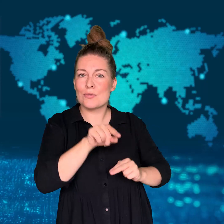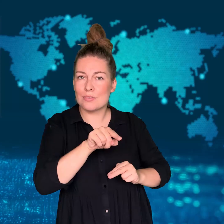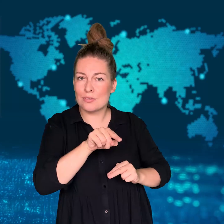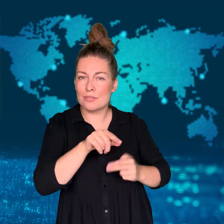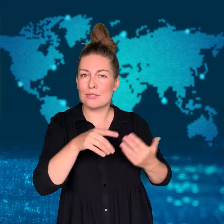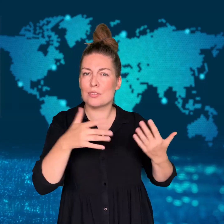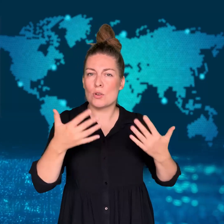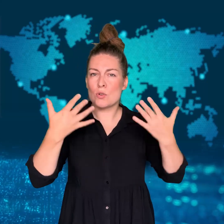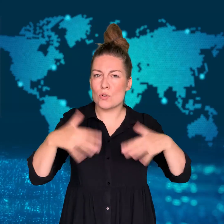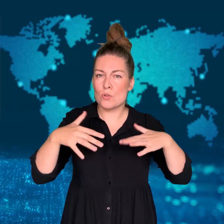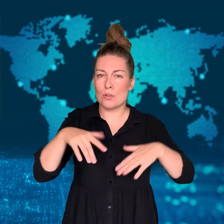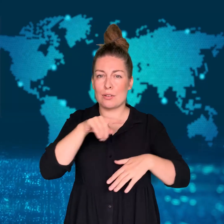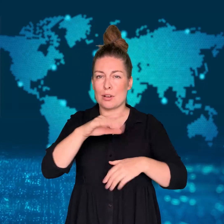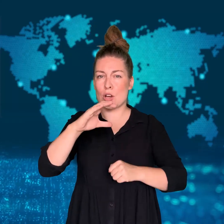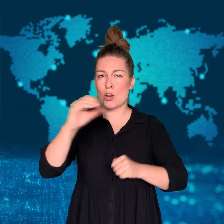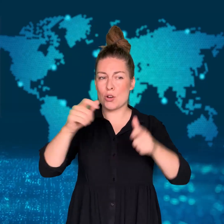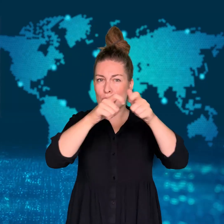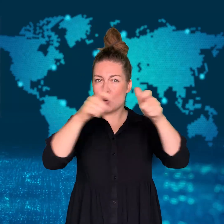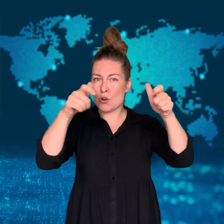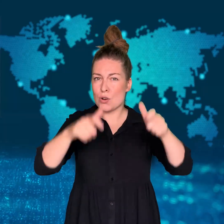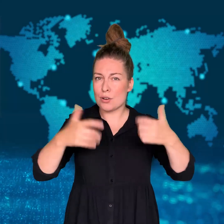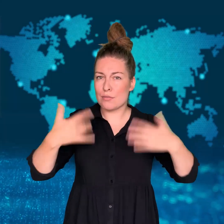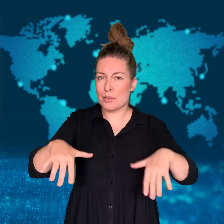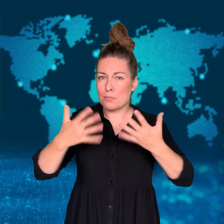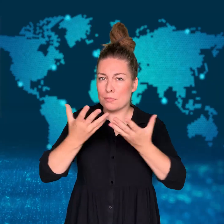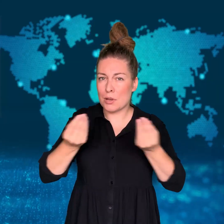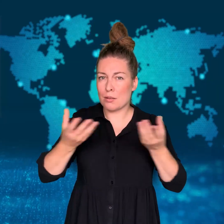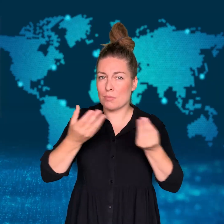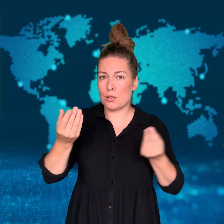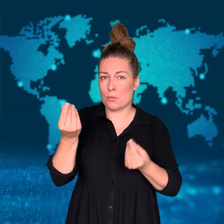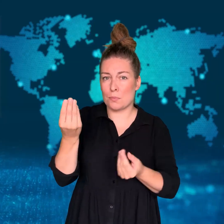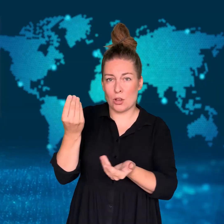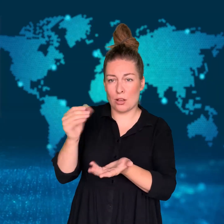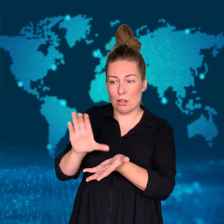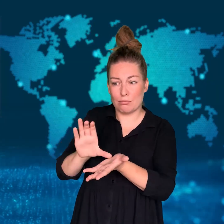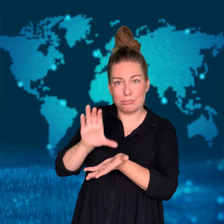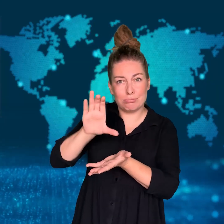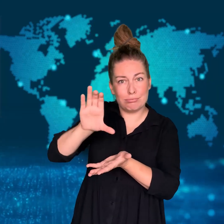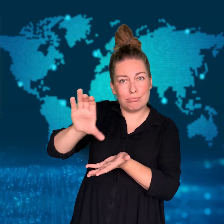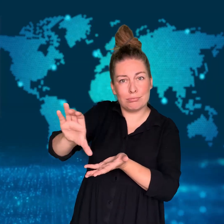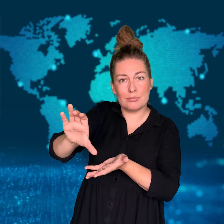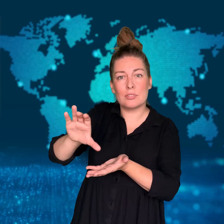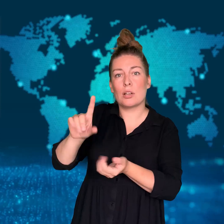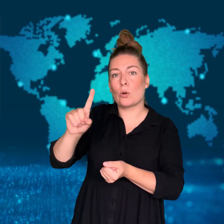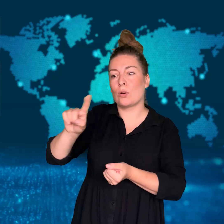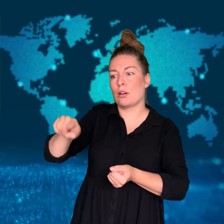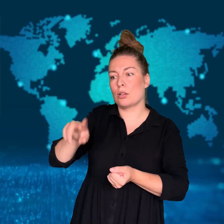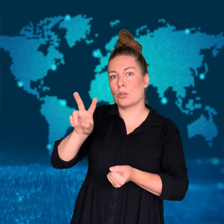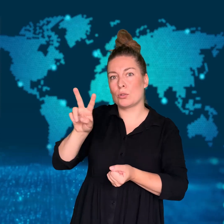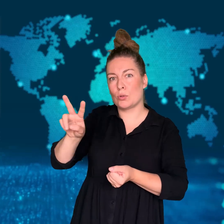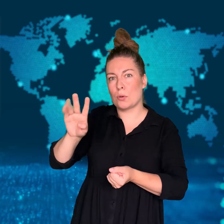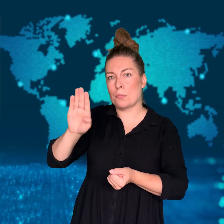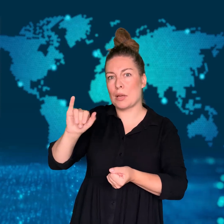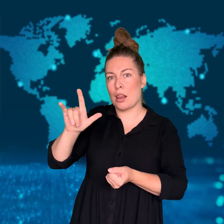The company invested more than $1.2 billion USD